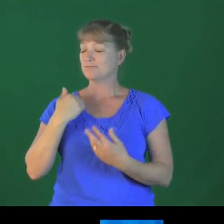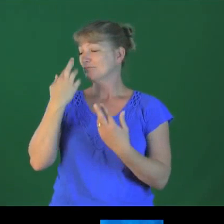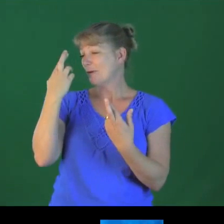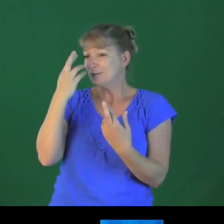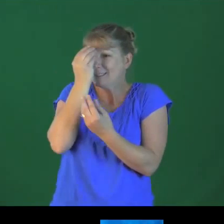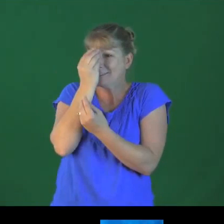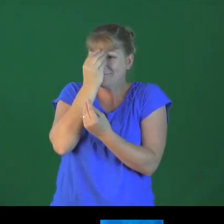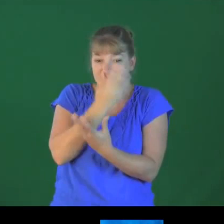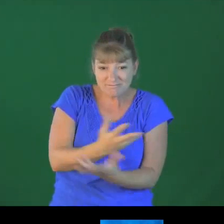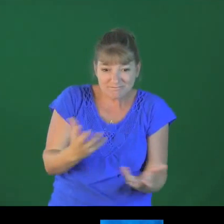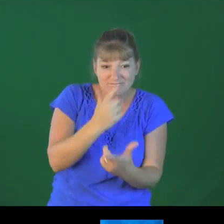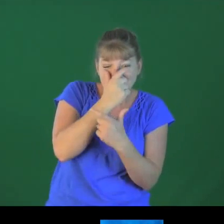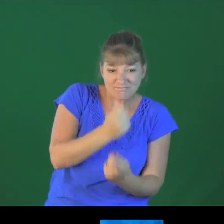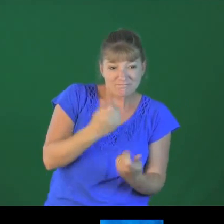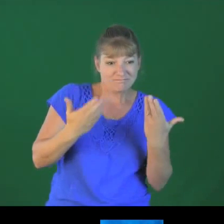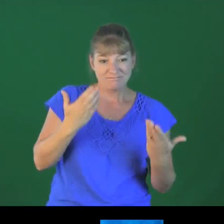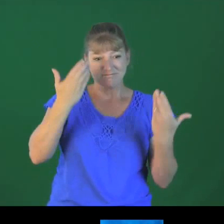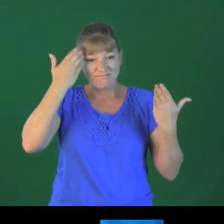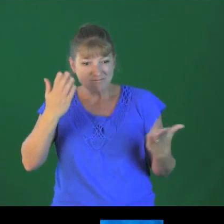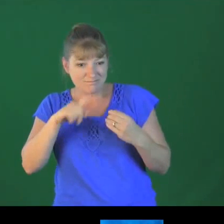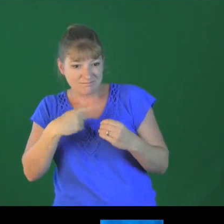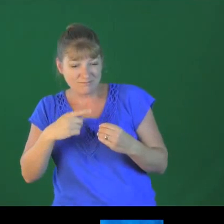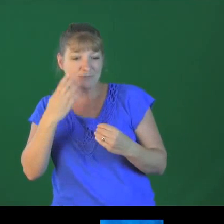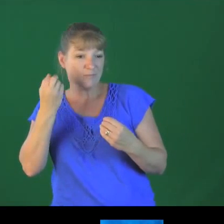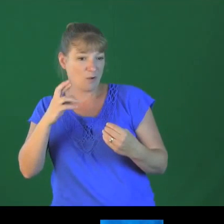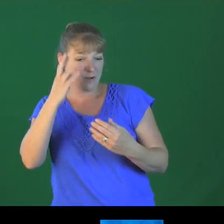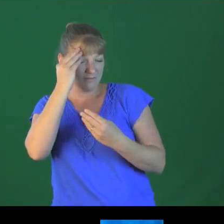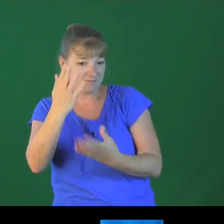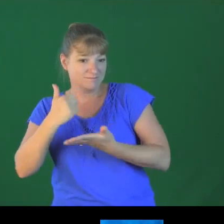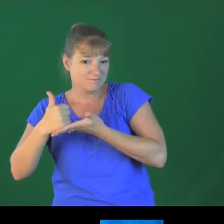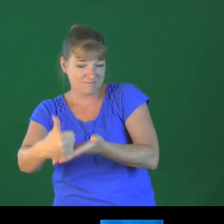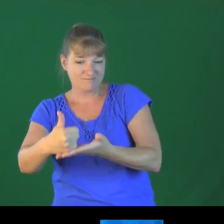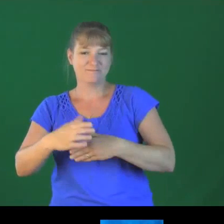for you that maybe you don't know about or will be helpful for you.